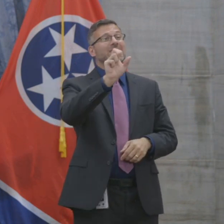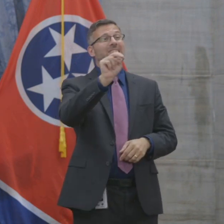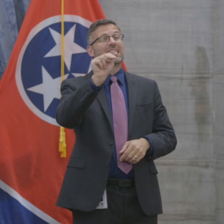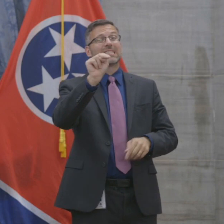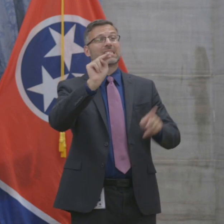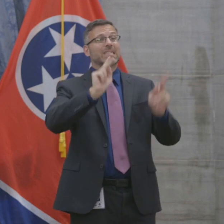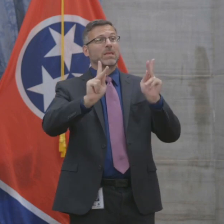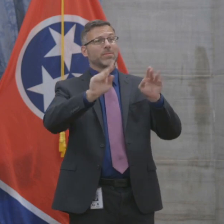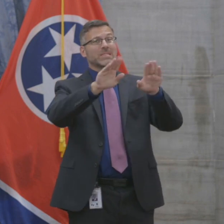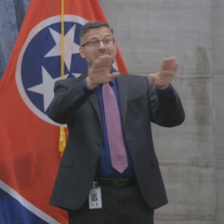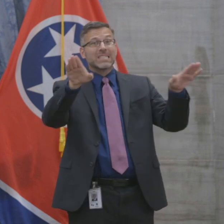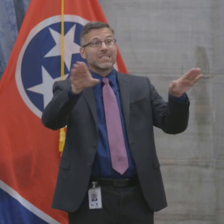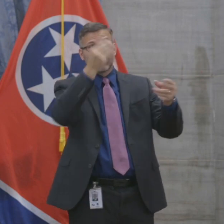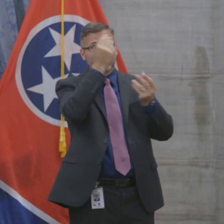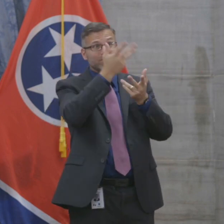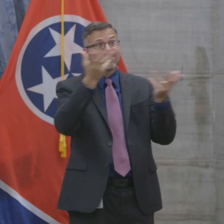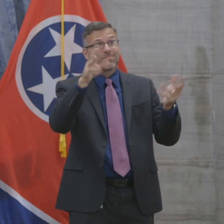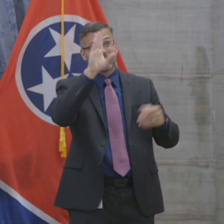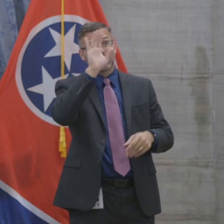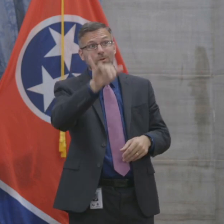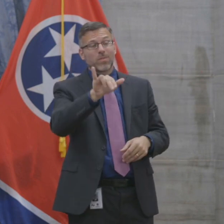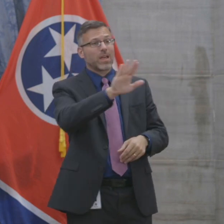Good afternoon. Thank you for joining us for our Tuesday